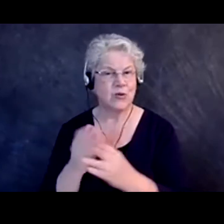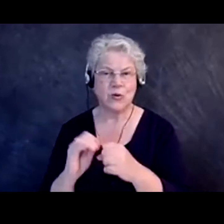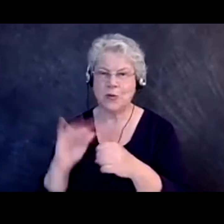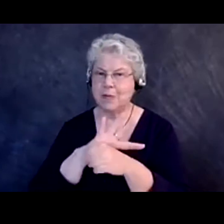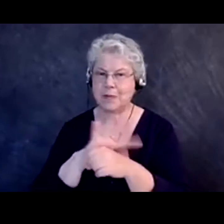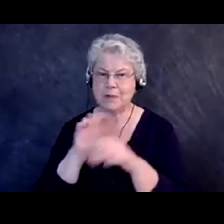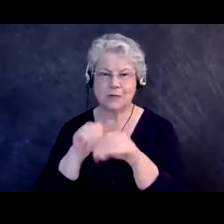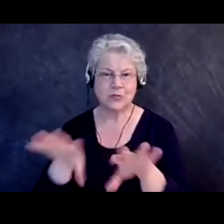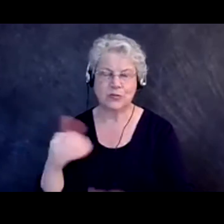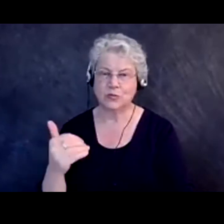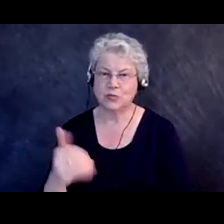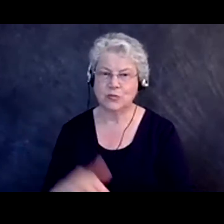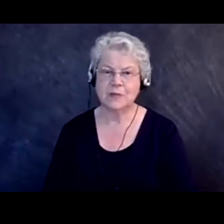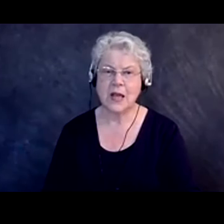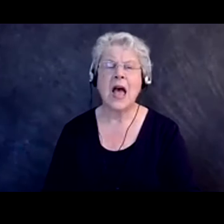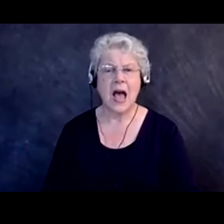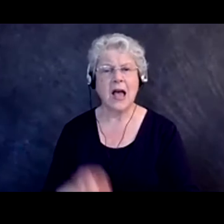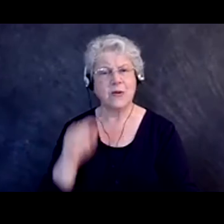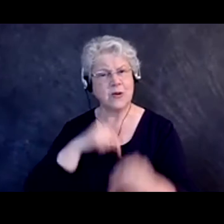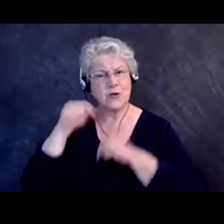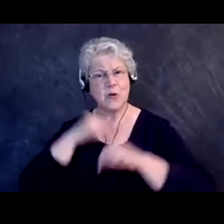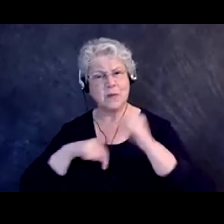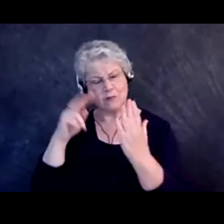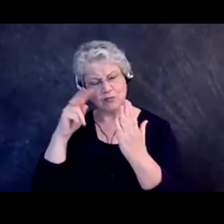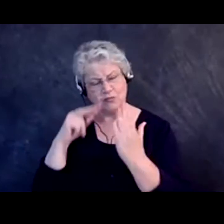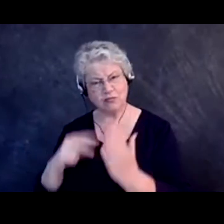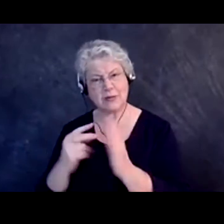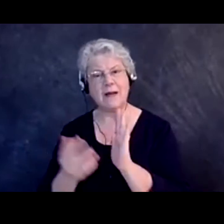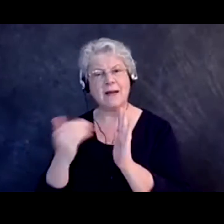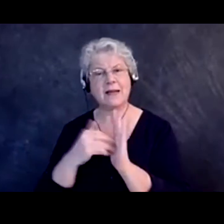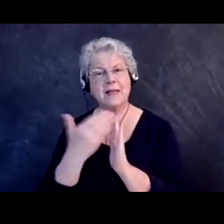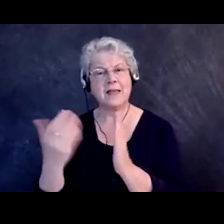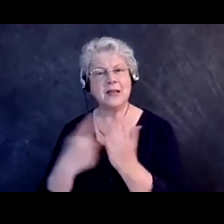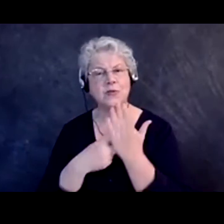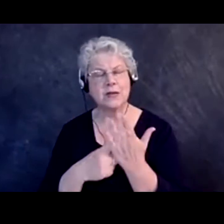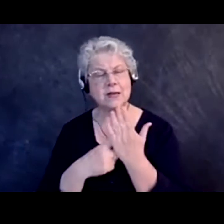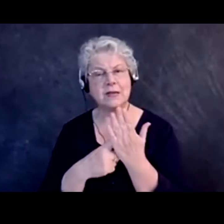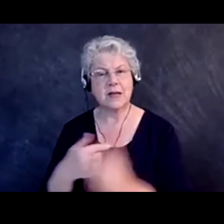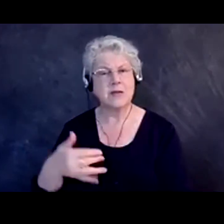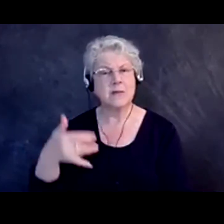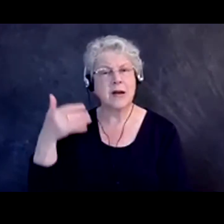I want to like revisit some of the stuff that was, you know, talked about reprioritized and